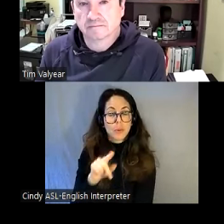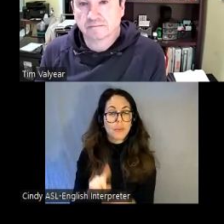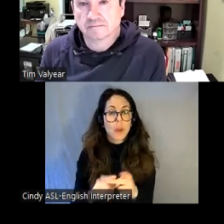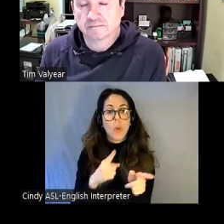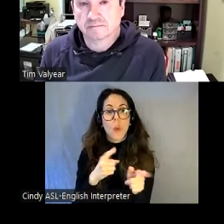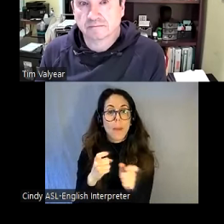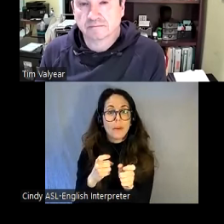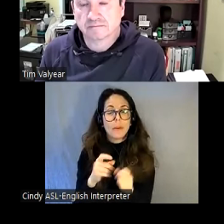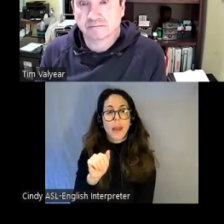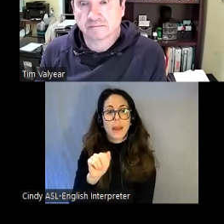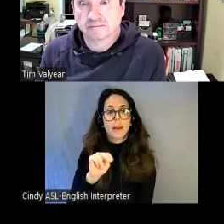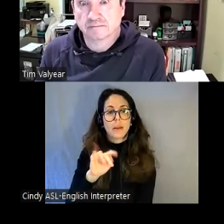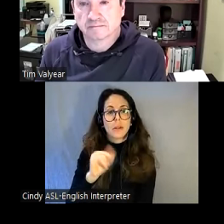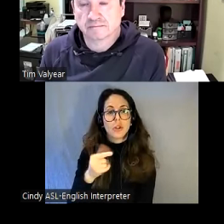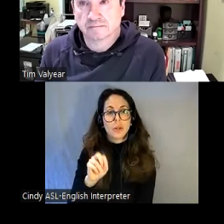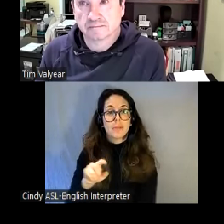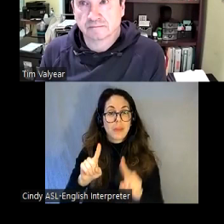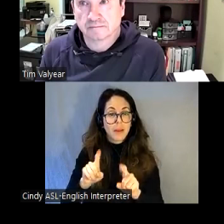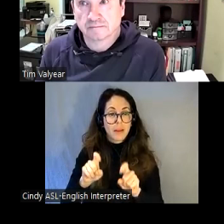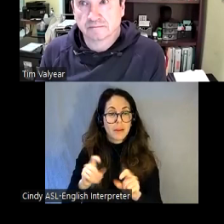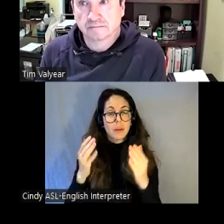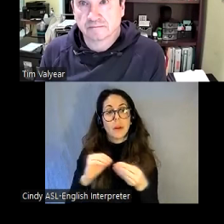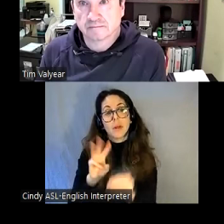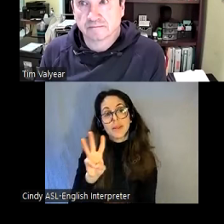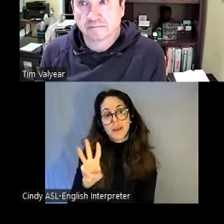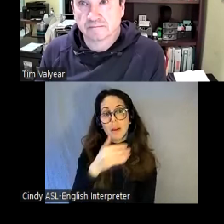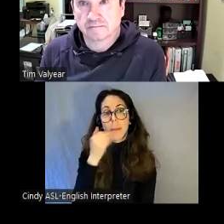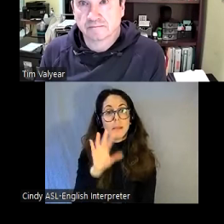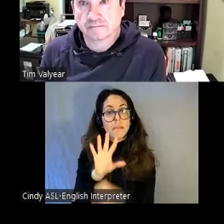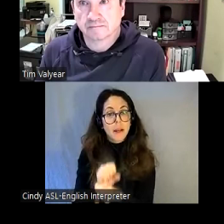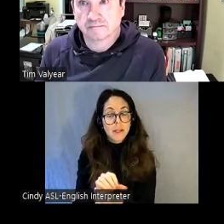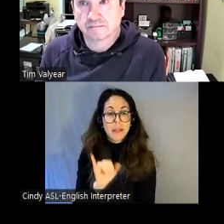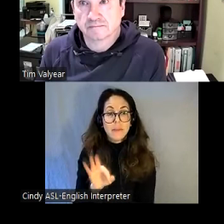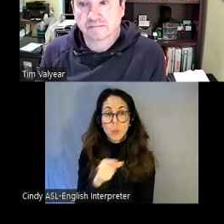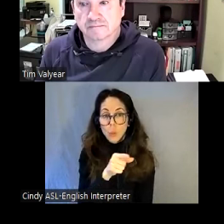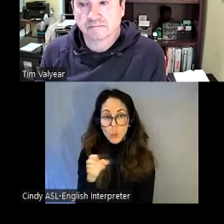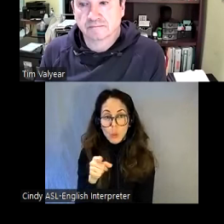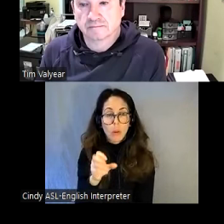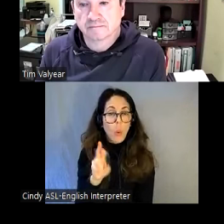properly. A brief discussion of